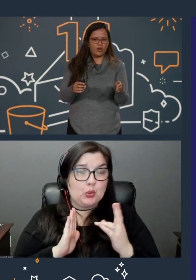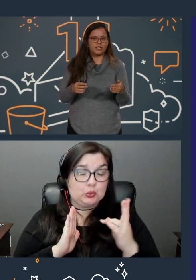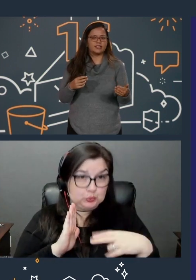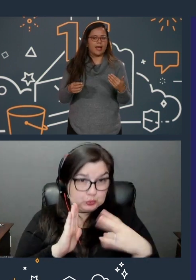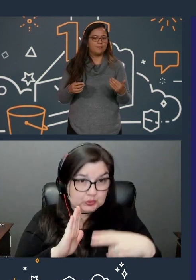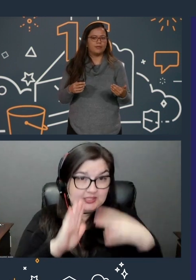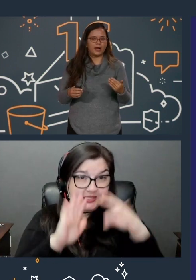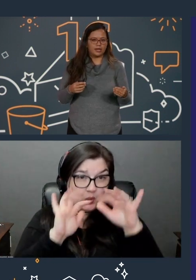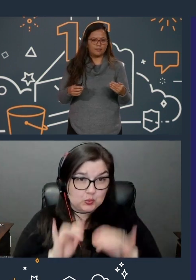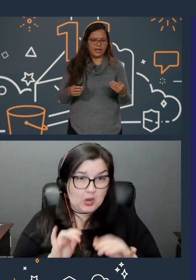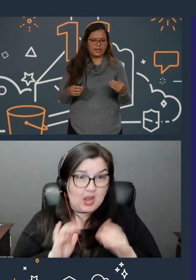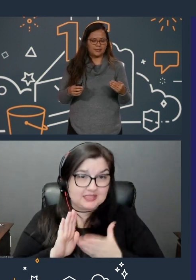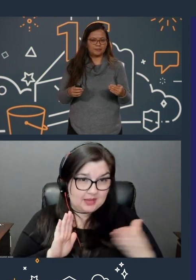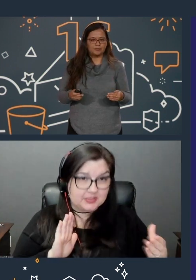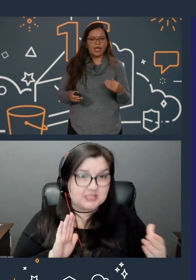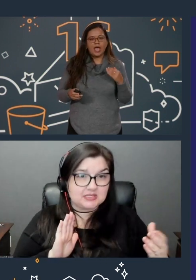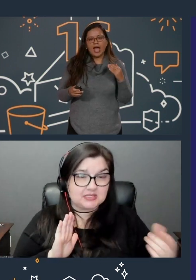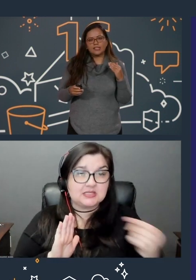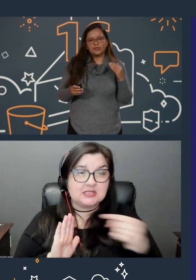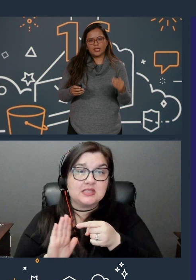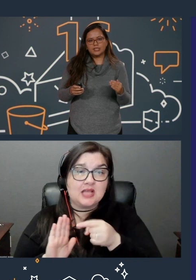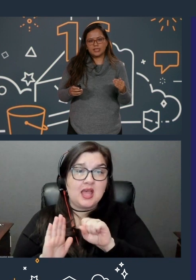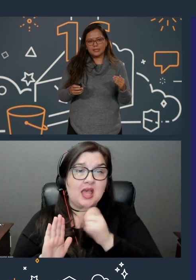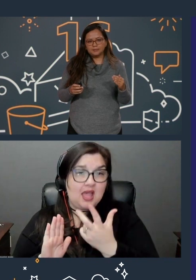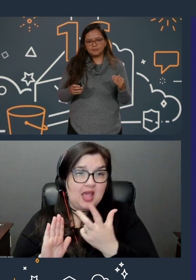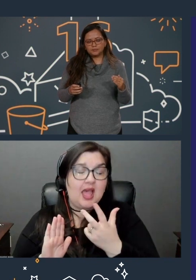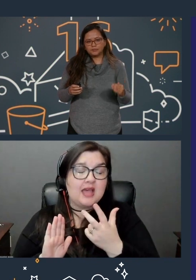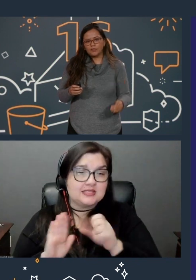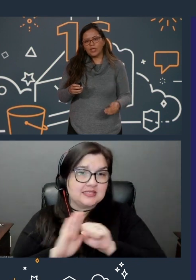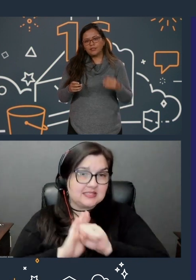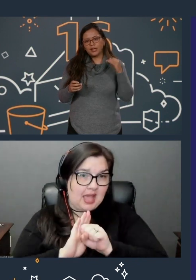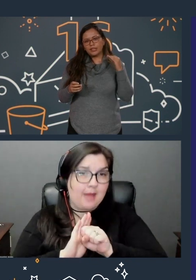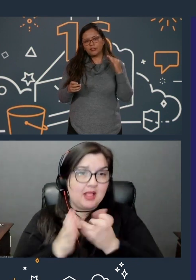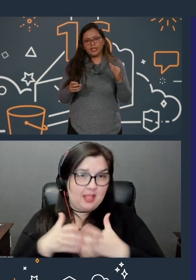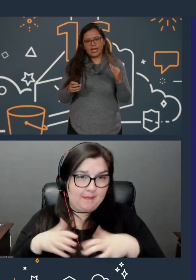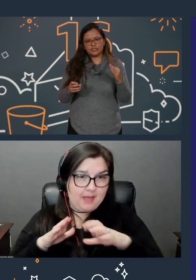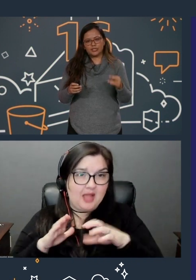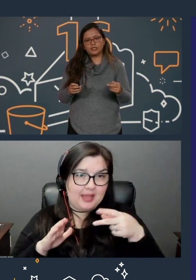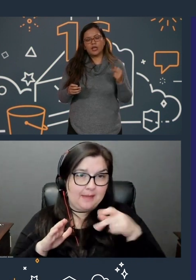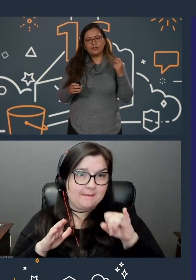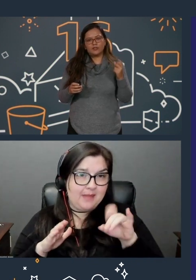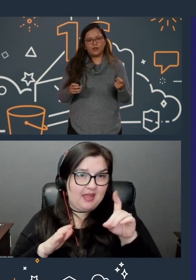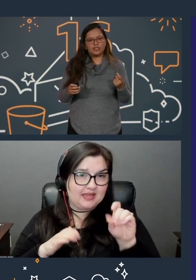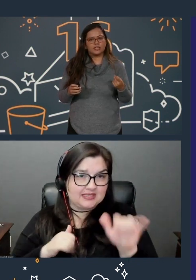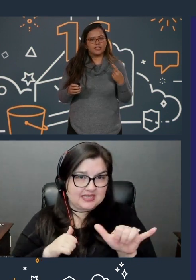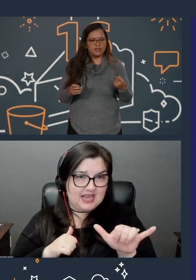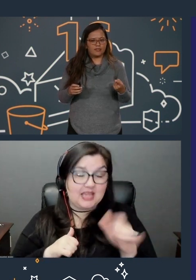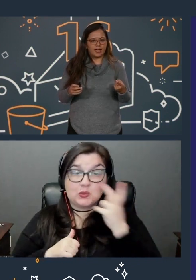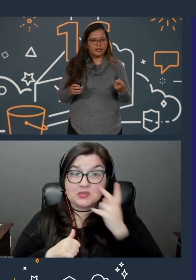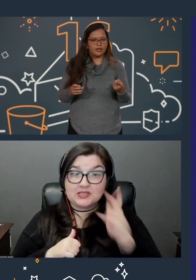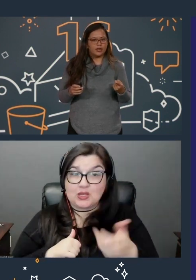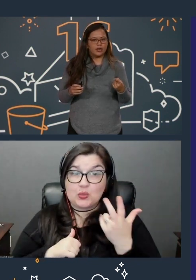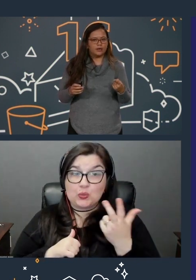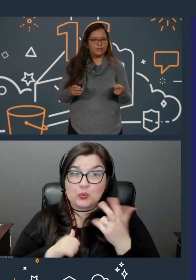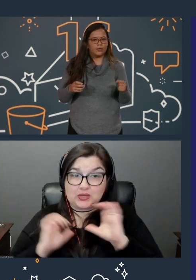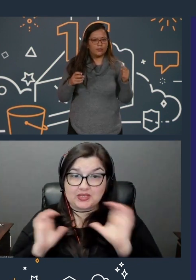called sample bucket Pi Day. As you can see, there are three actions. The first is the effect of,